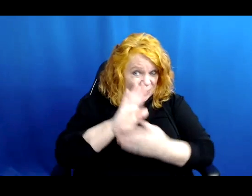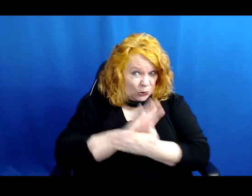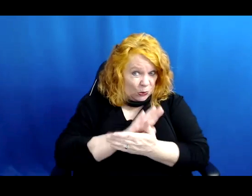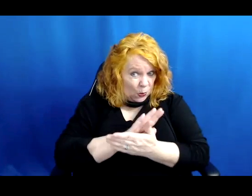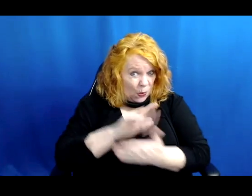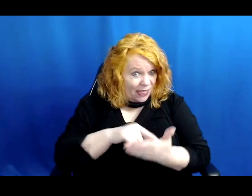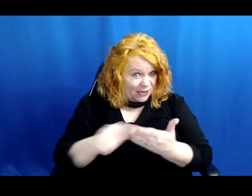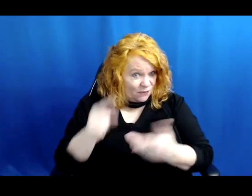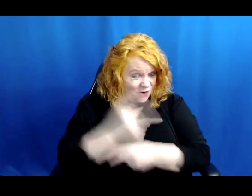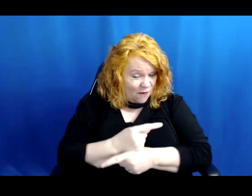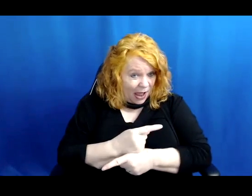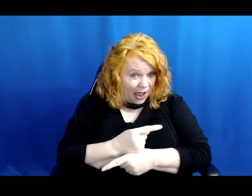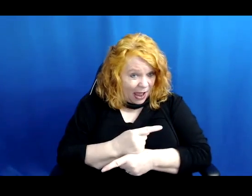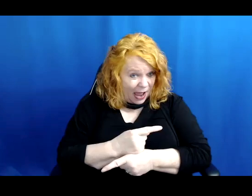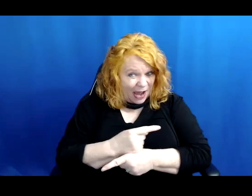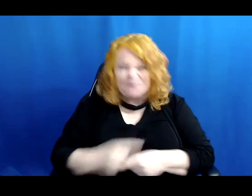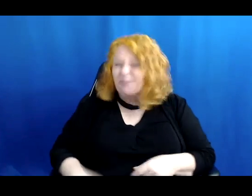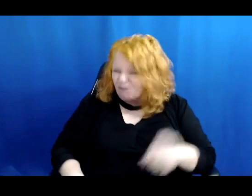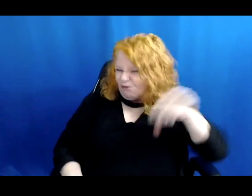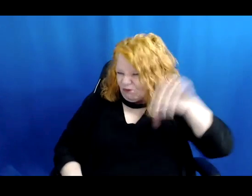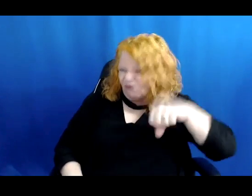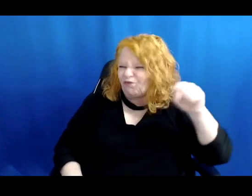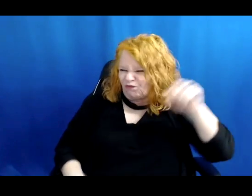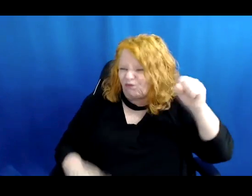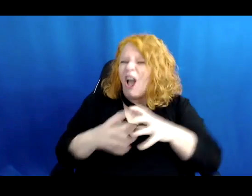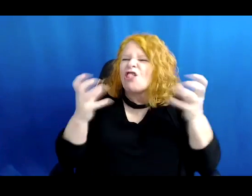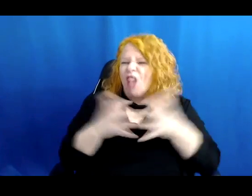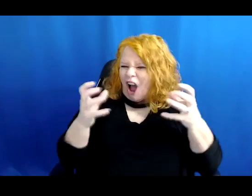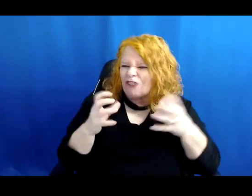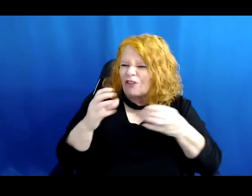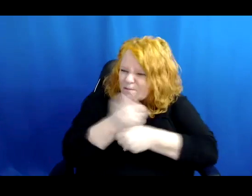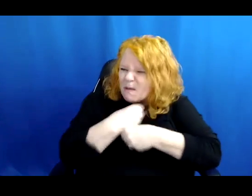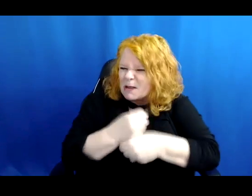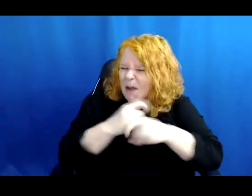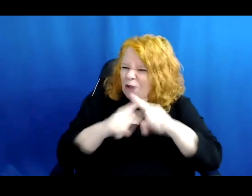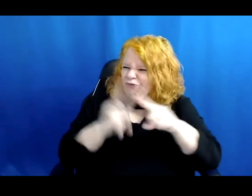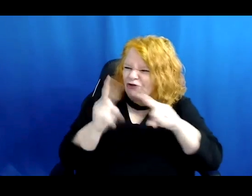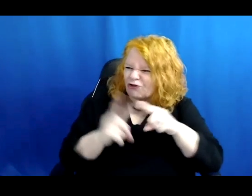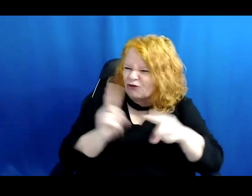Marvin: “Yes Gwyn, we have been doing lots and lots of craft making.”